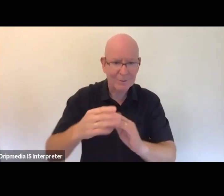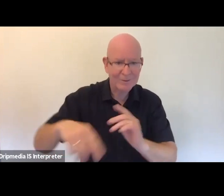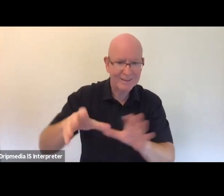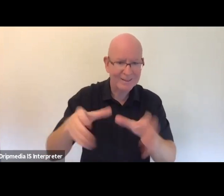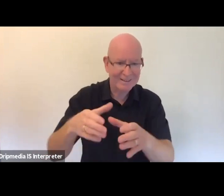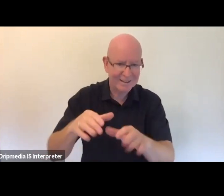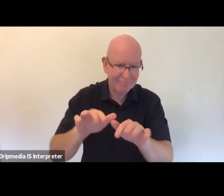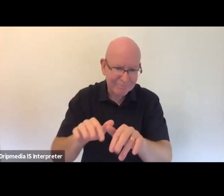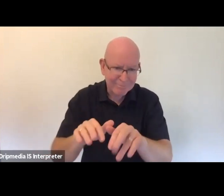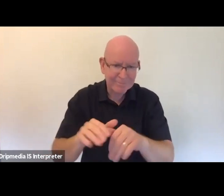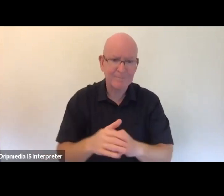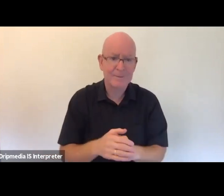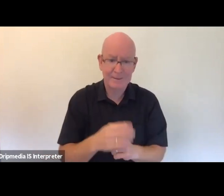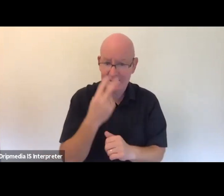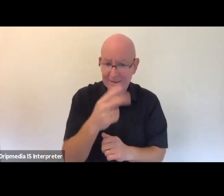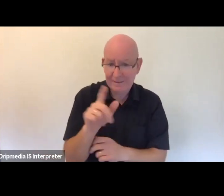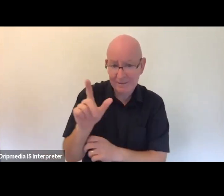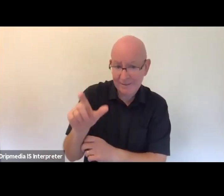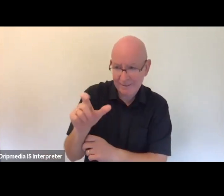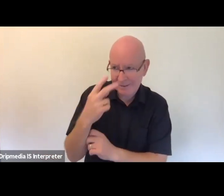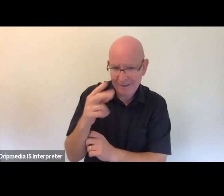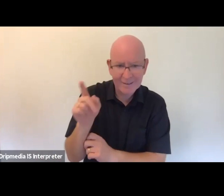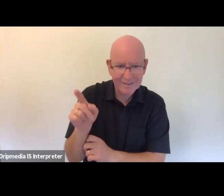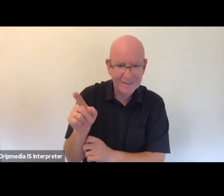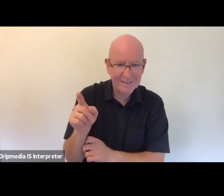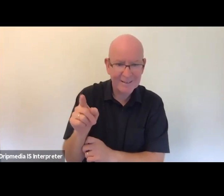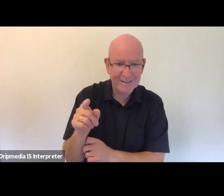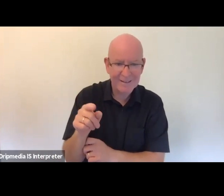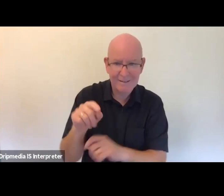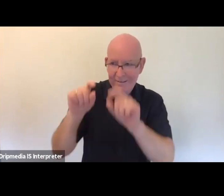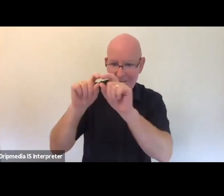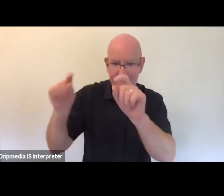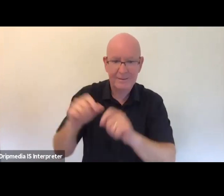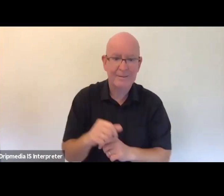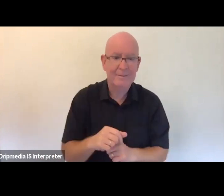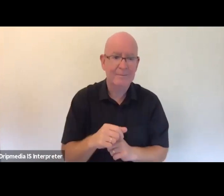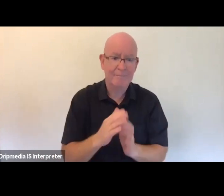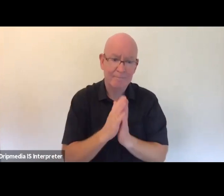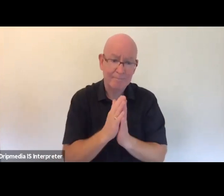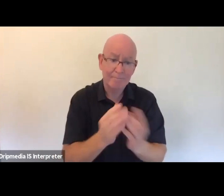for the next webinar in the disability series of inclusion of persons with disabilities